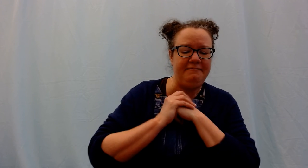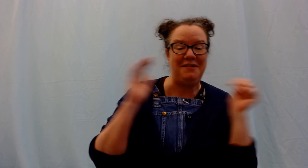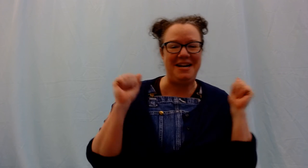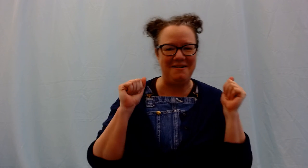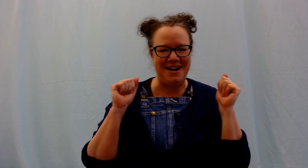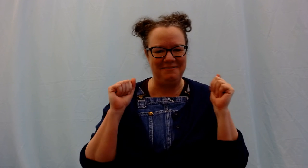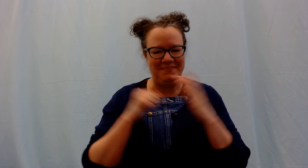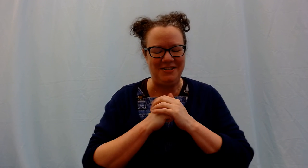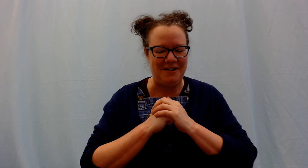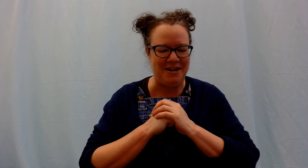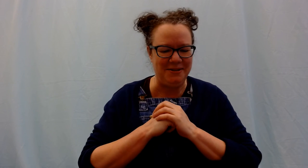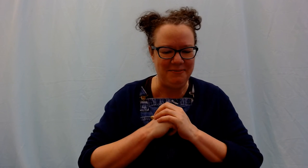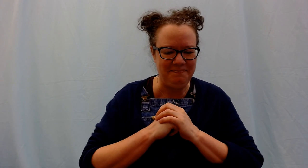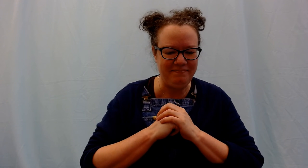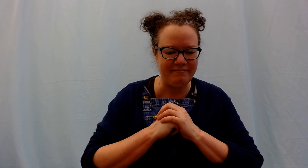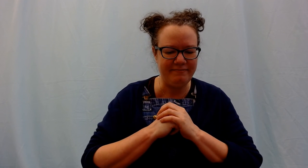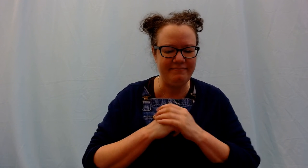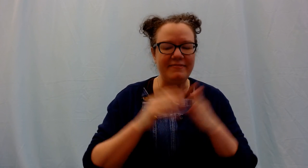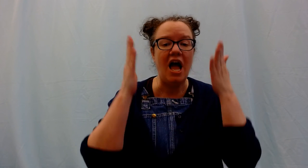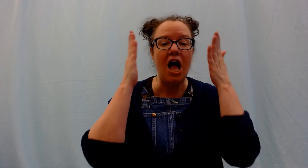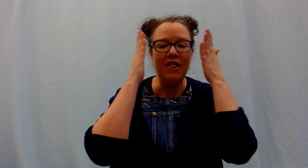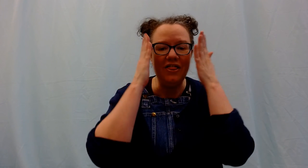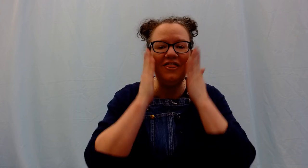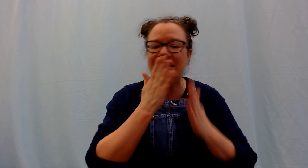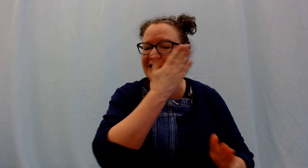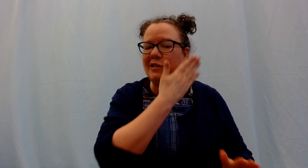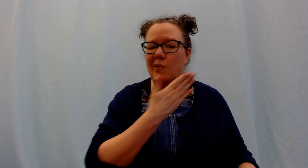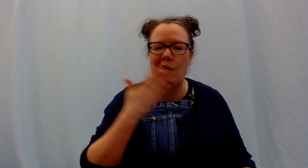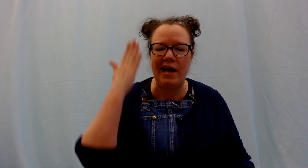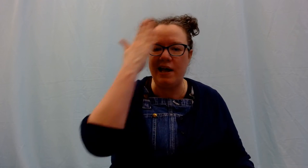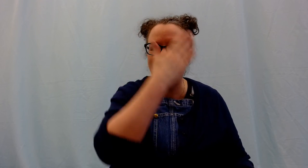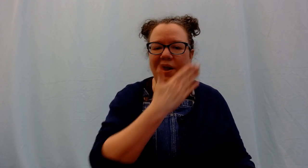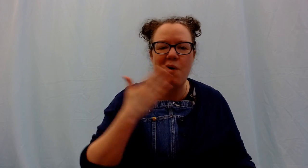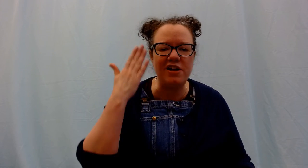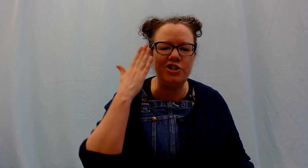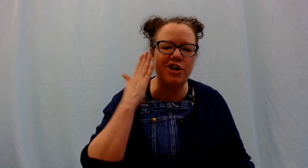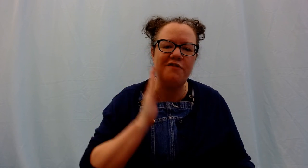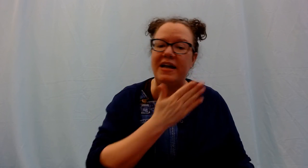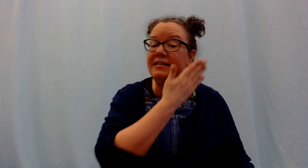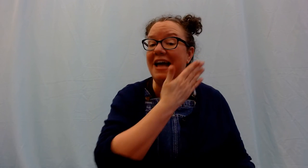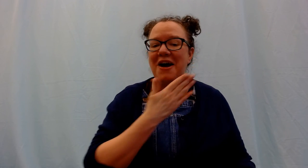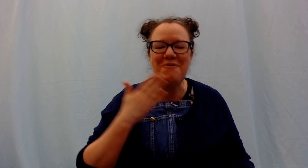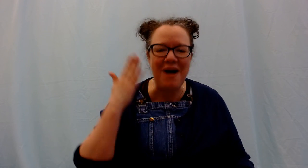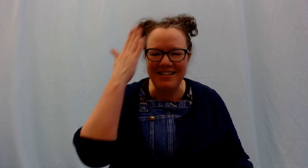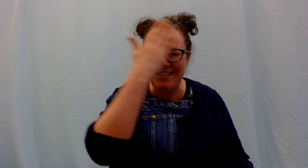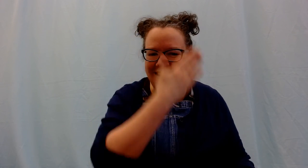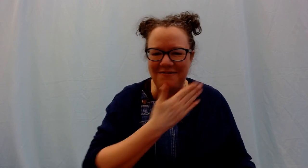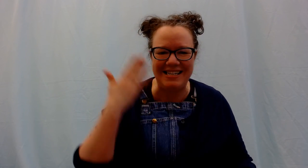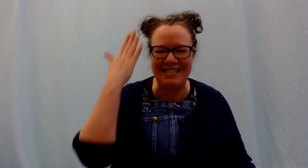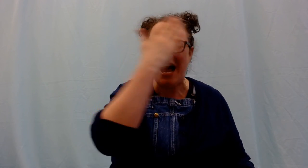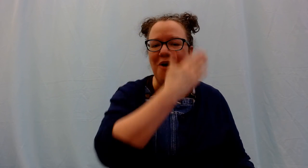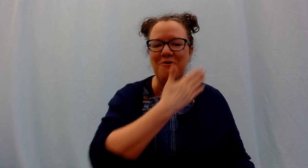So here we go. Here's how it goes. #This is the way we wash our face, wash our face,#